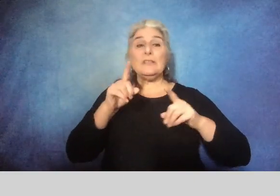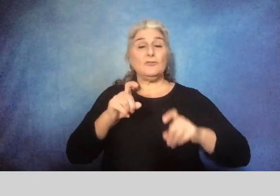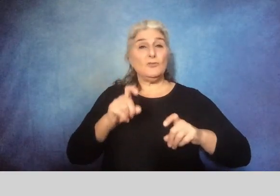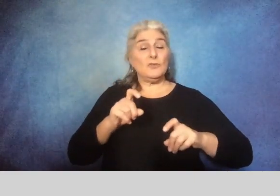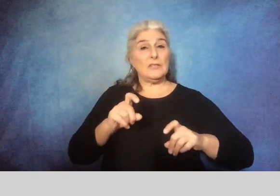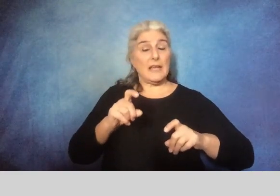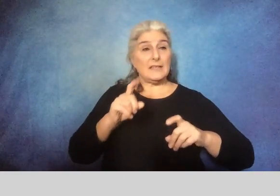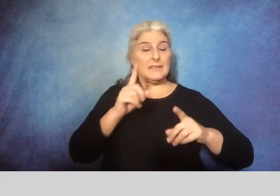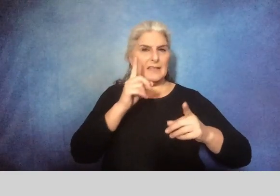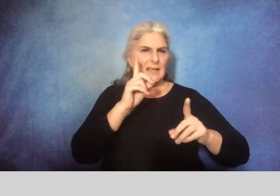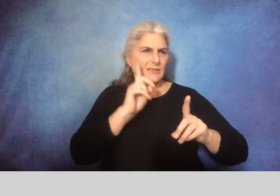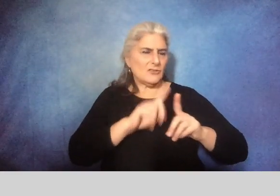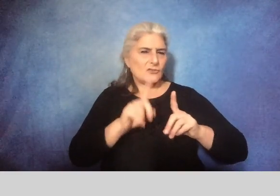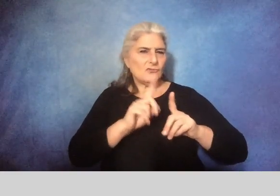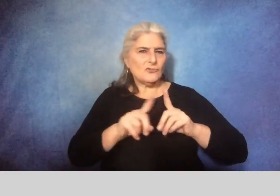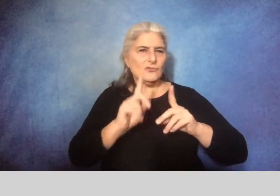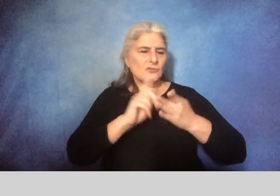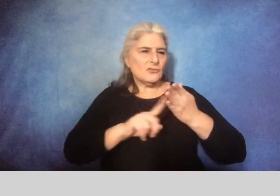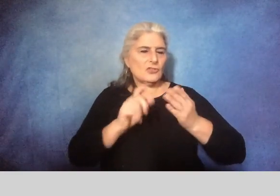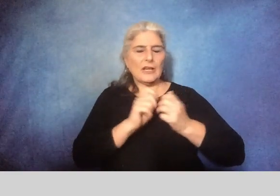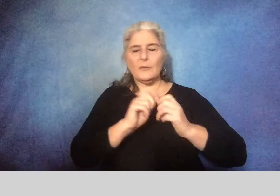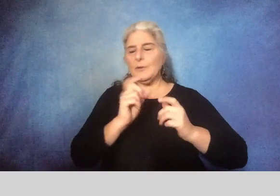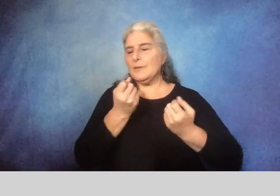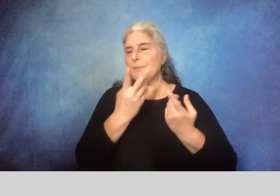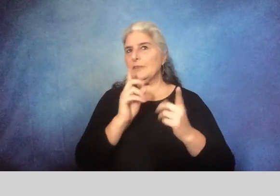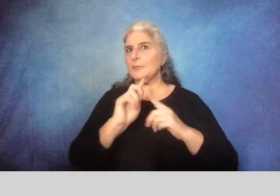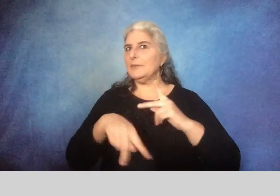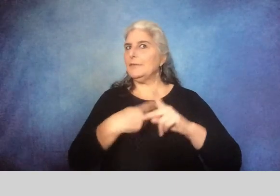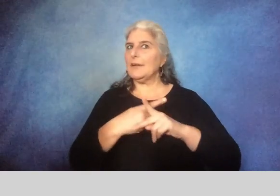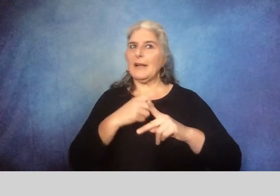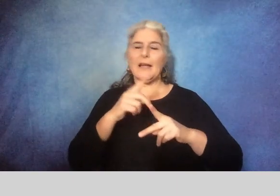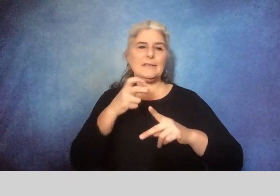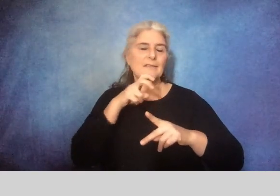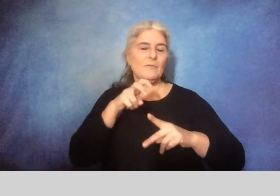multiple Python versions, say from 2.8